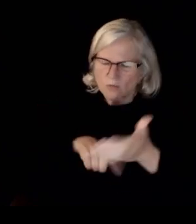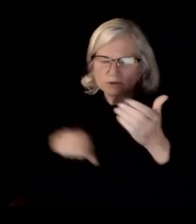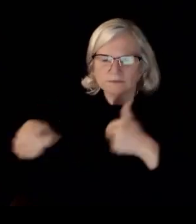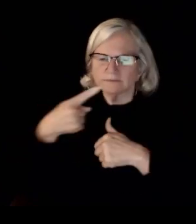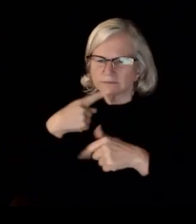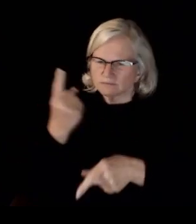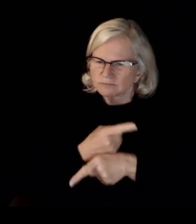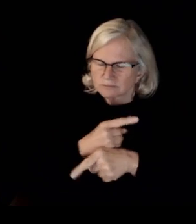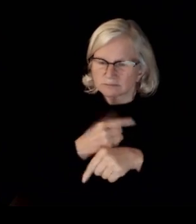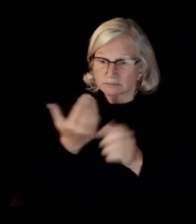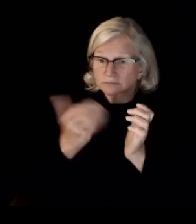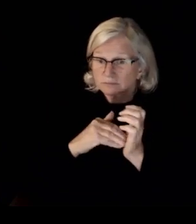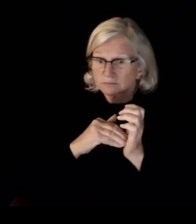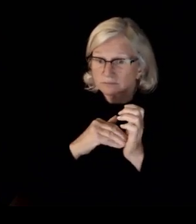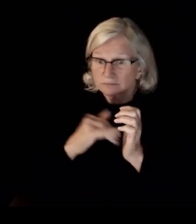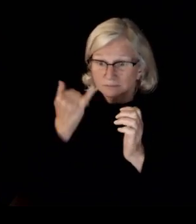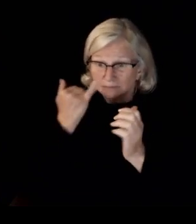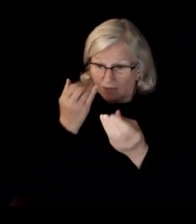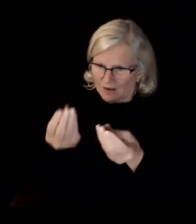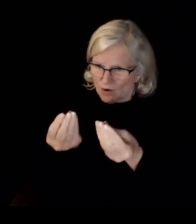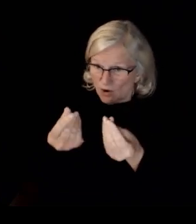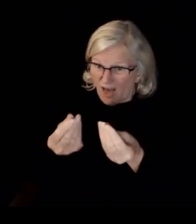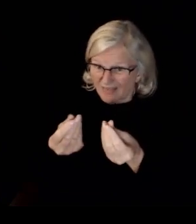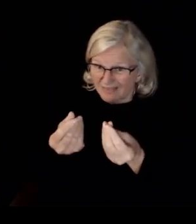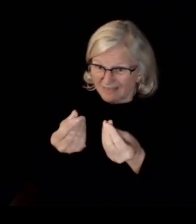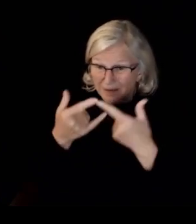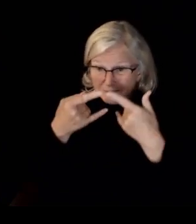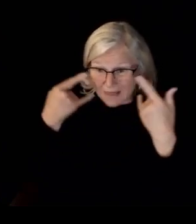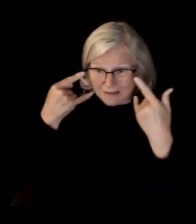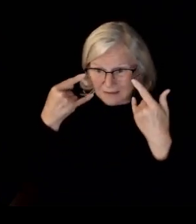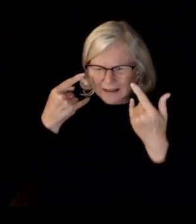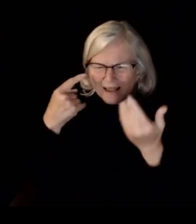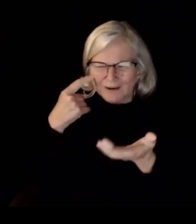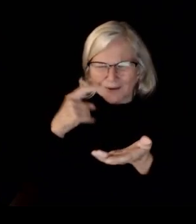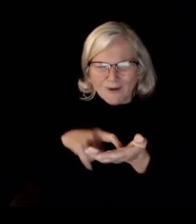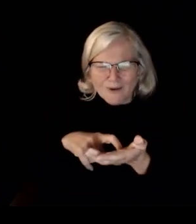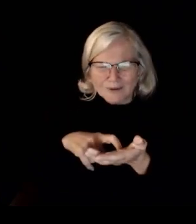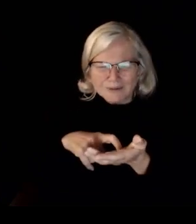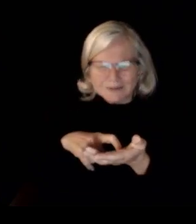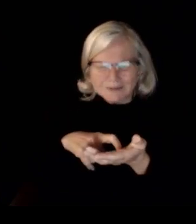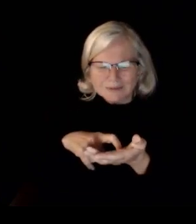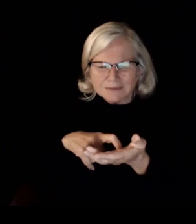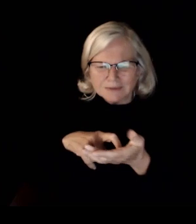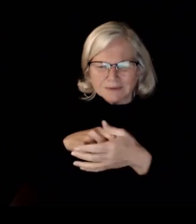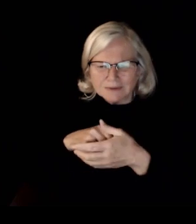the cloth masks, what I found is it works well to have several different masks so that